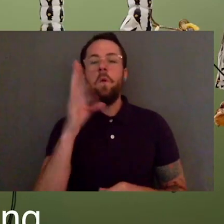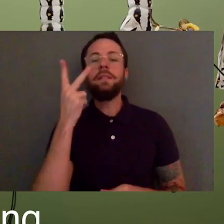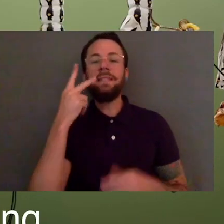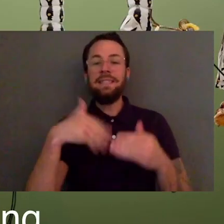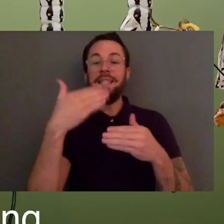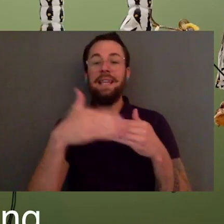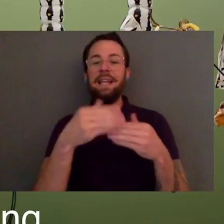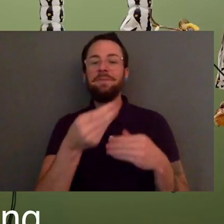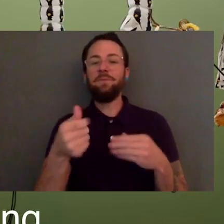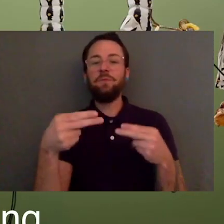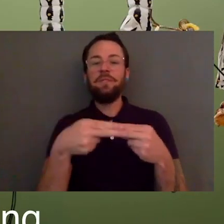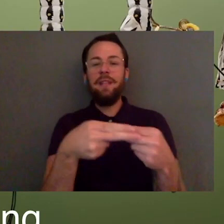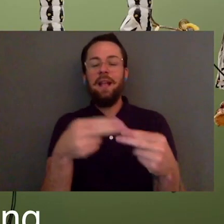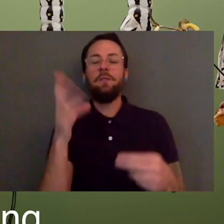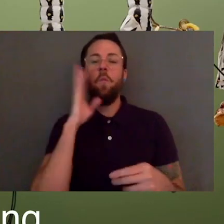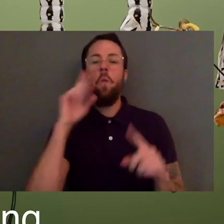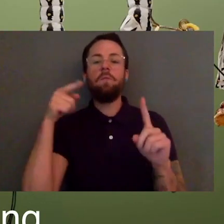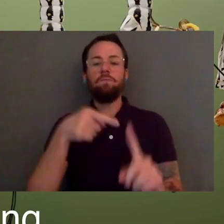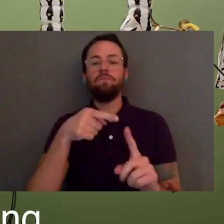Transitioning takes many forms.